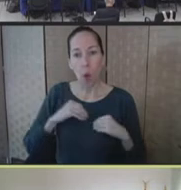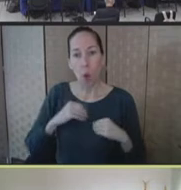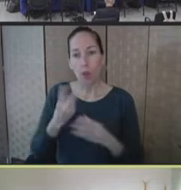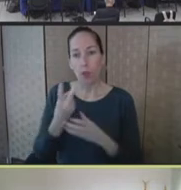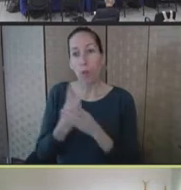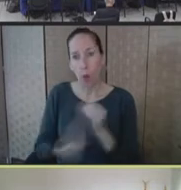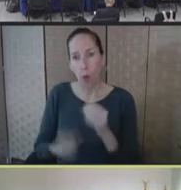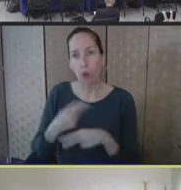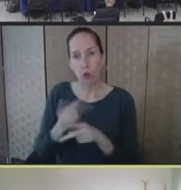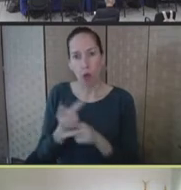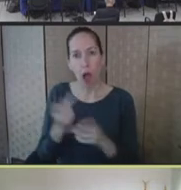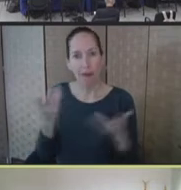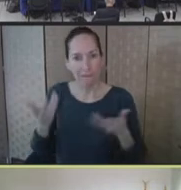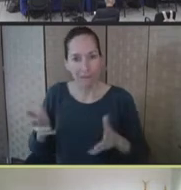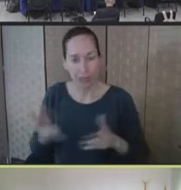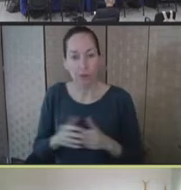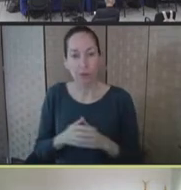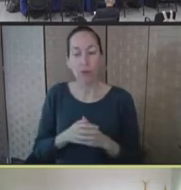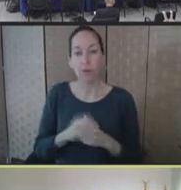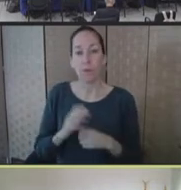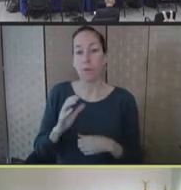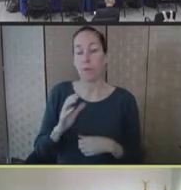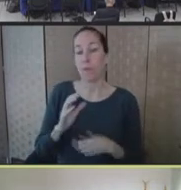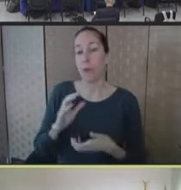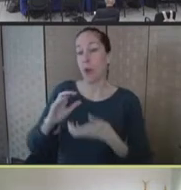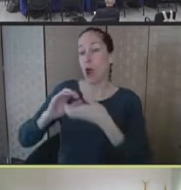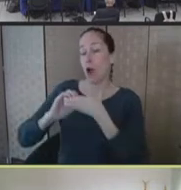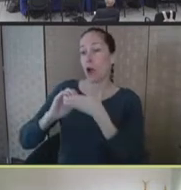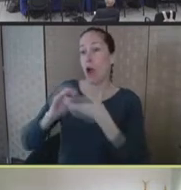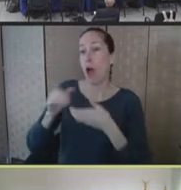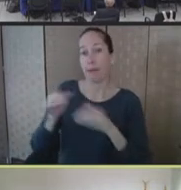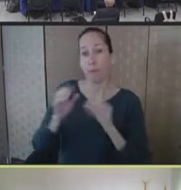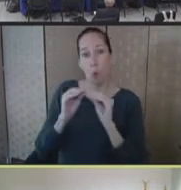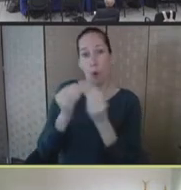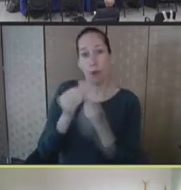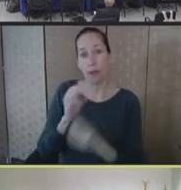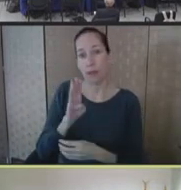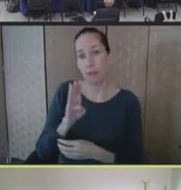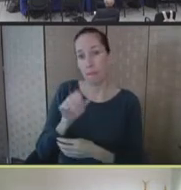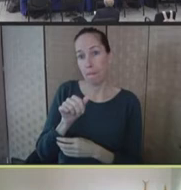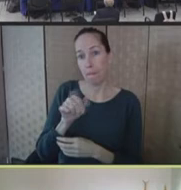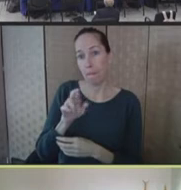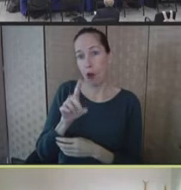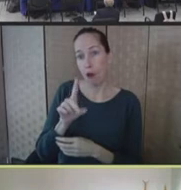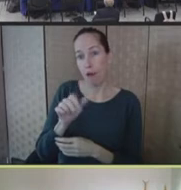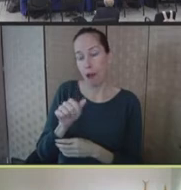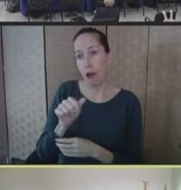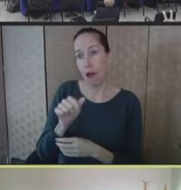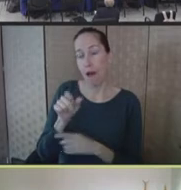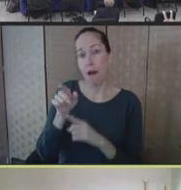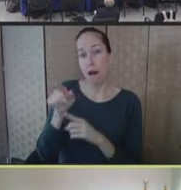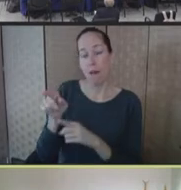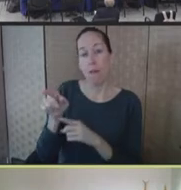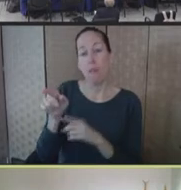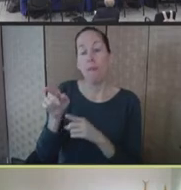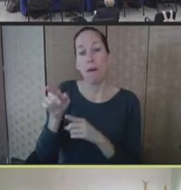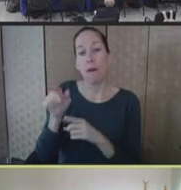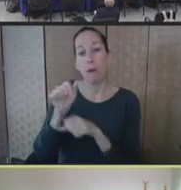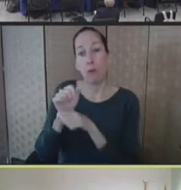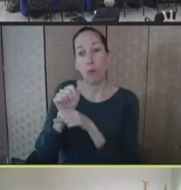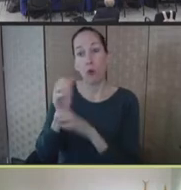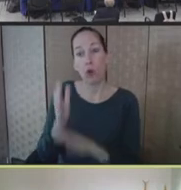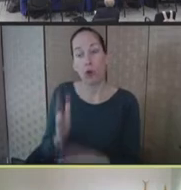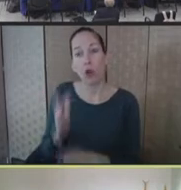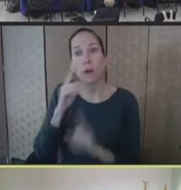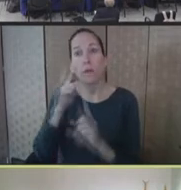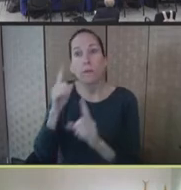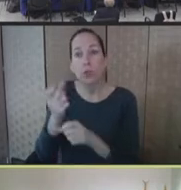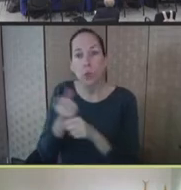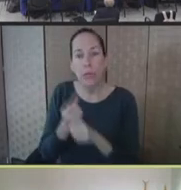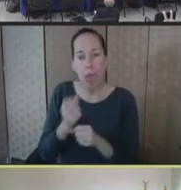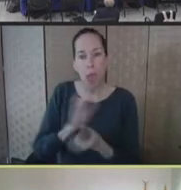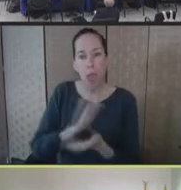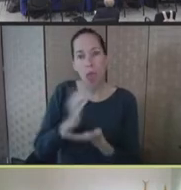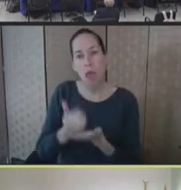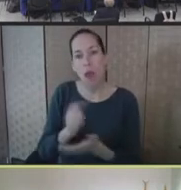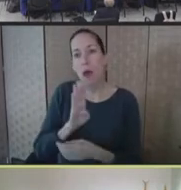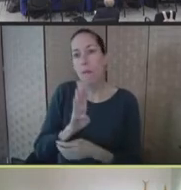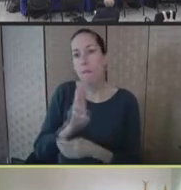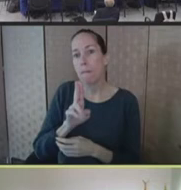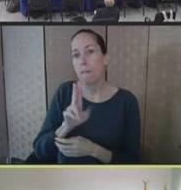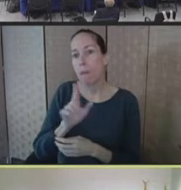our colleagues at BARDA are working to have a store of both product that they have owned by